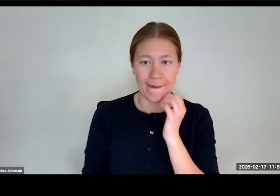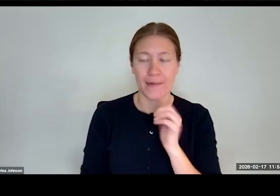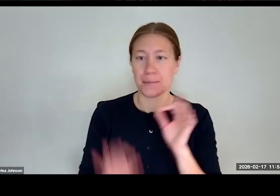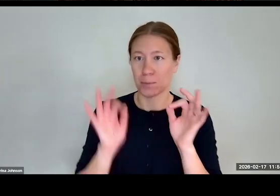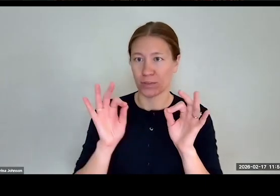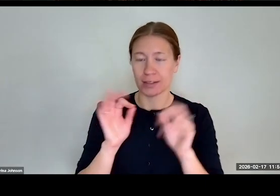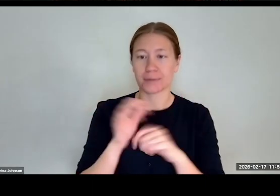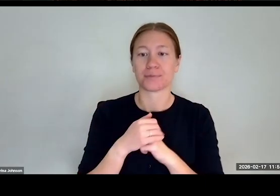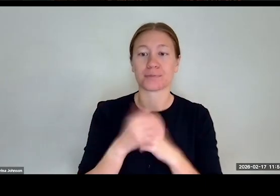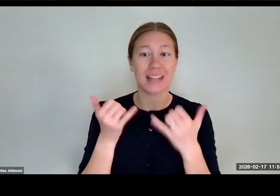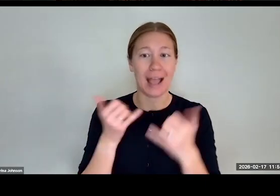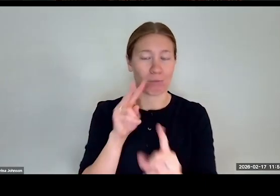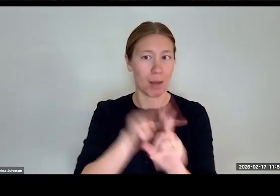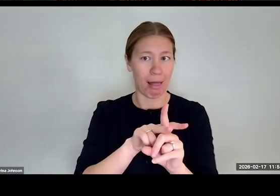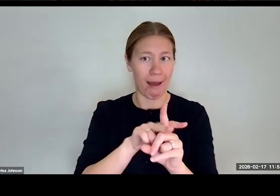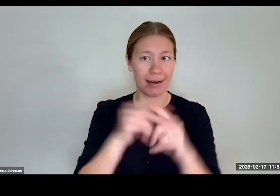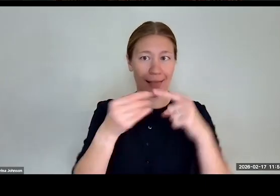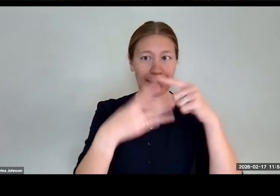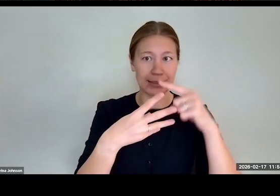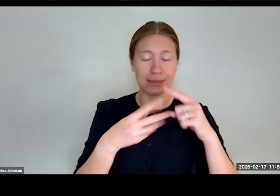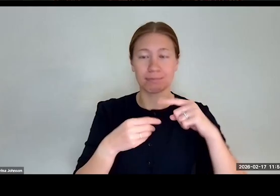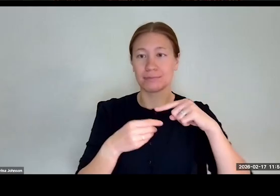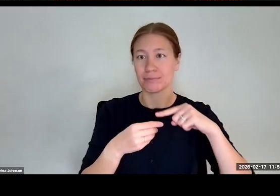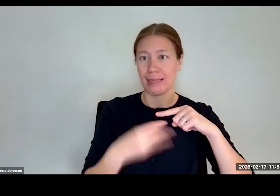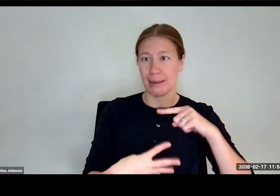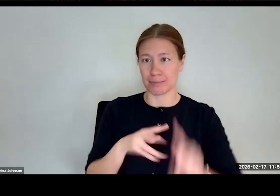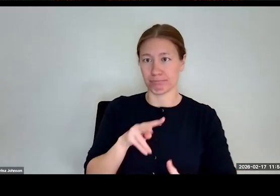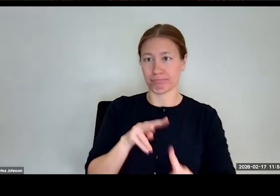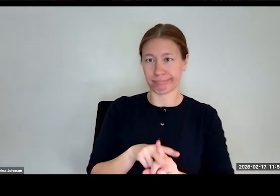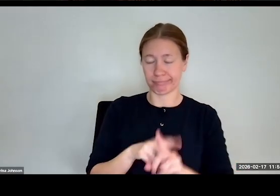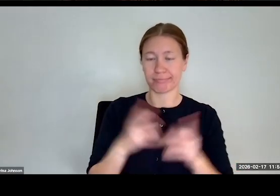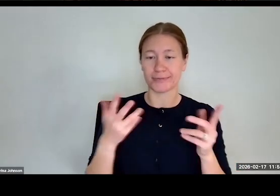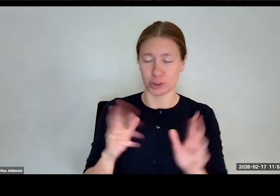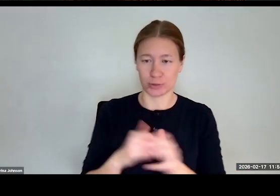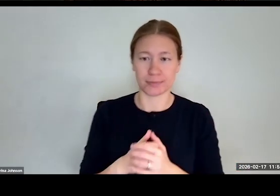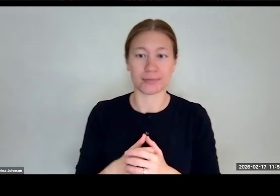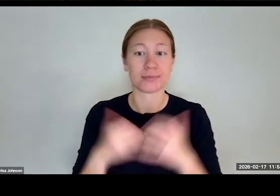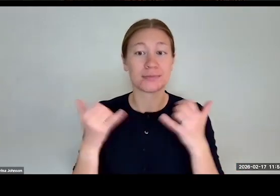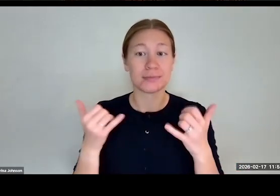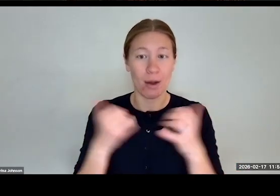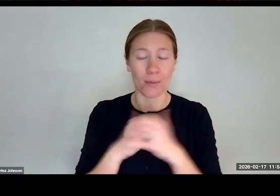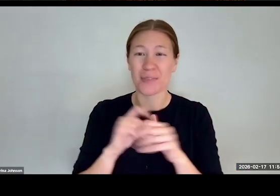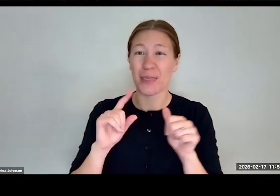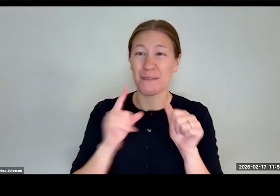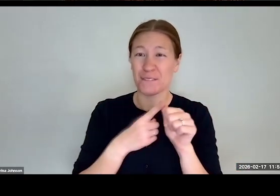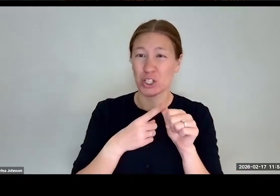So I've applied list formatting to both of these. In my first list I have another problem and that is that I have a hard break in